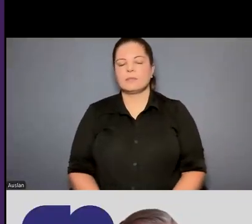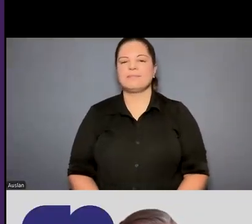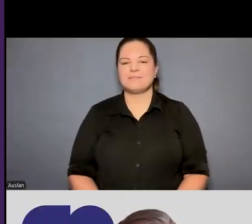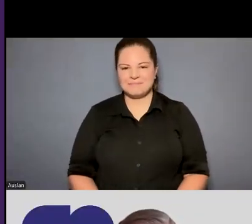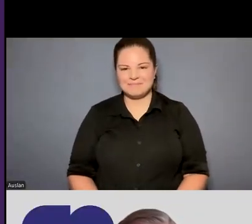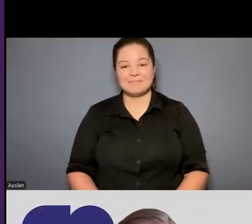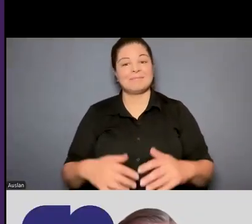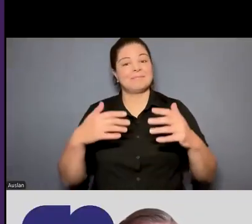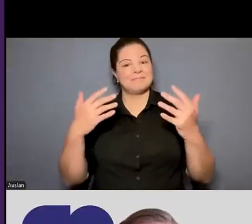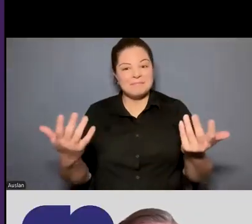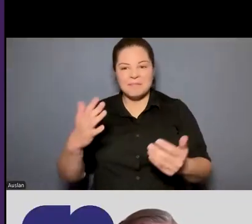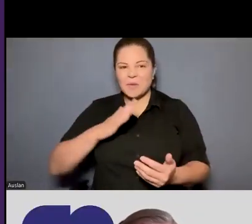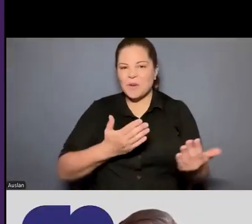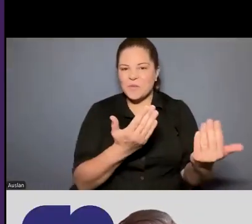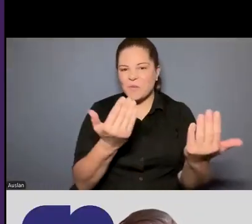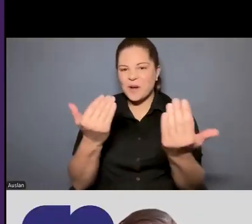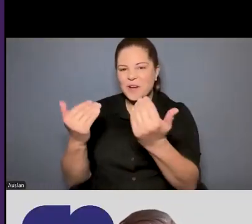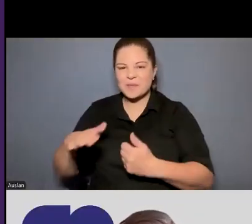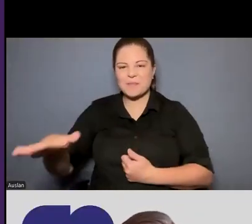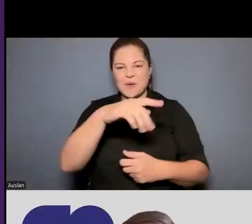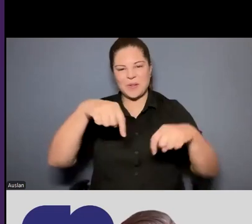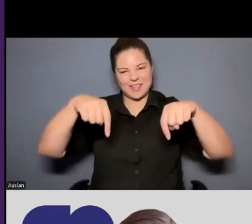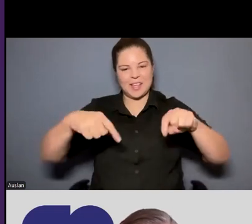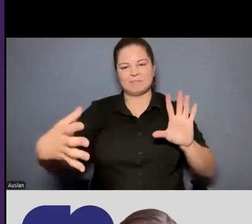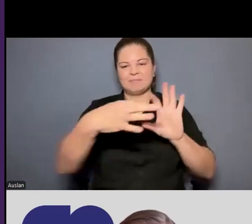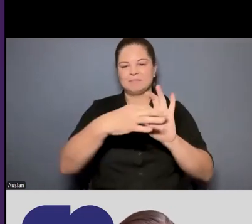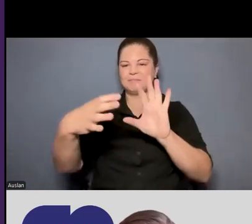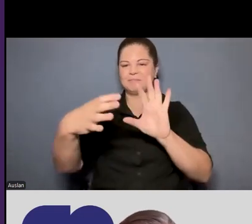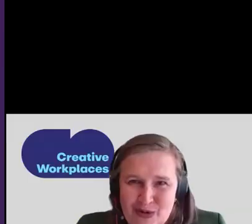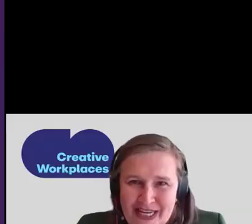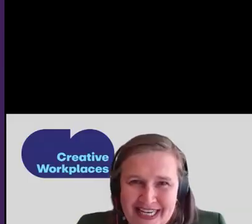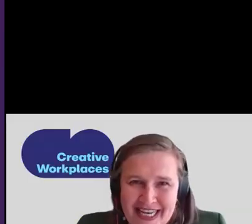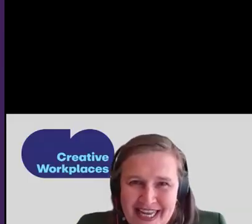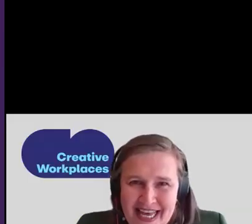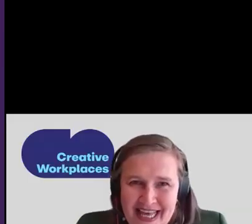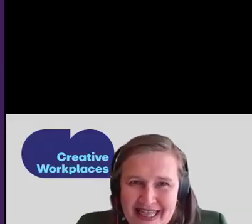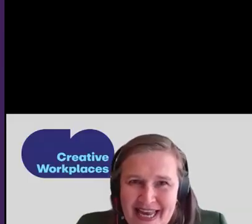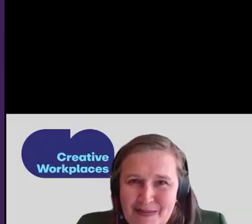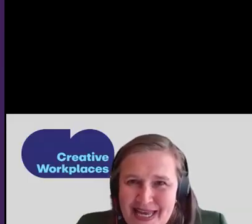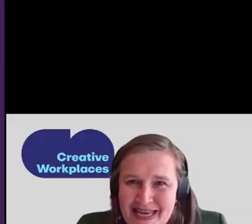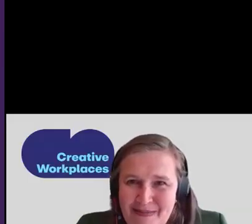A warm welcome to everyone joining our webinar this morning. Let me